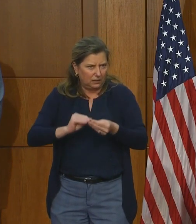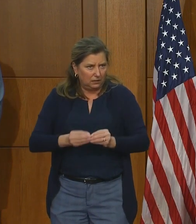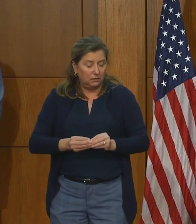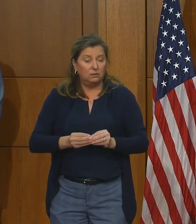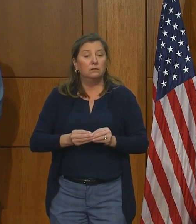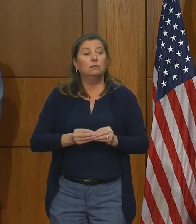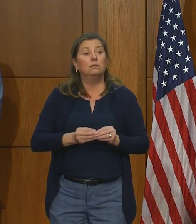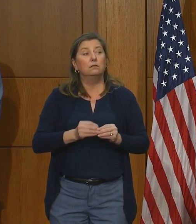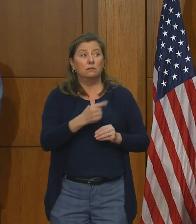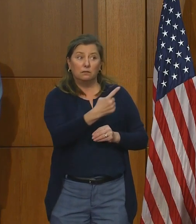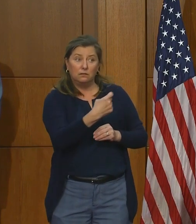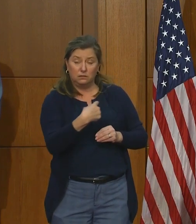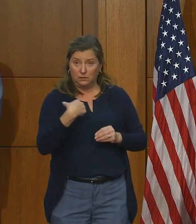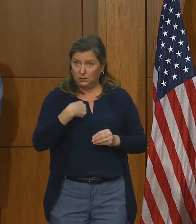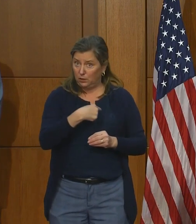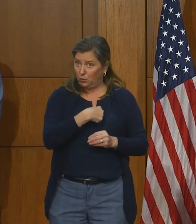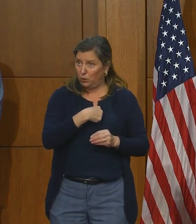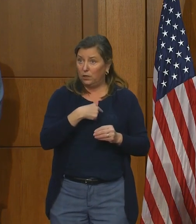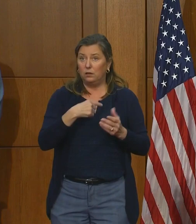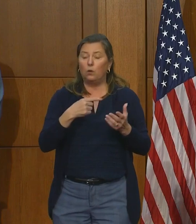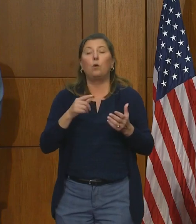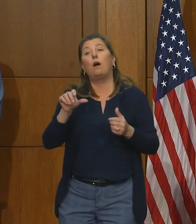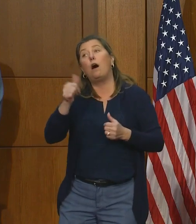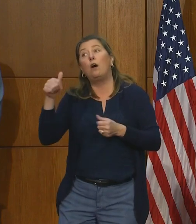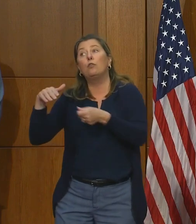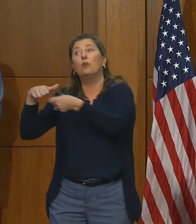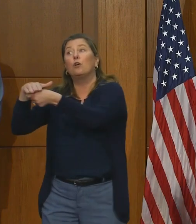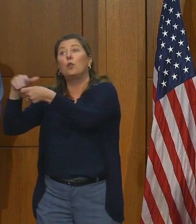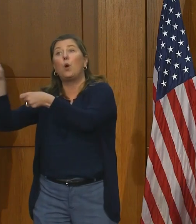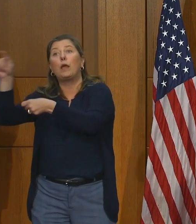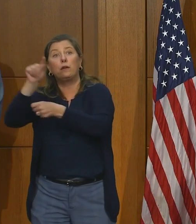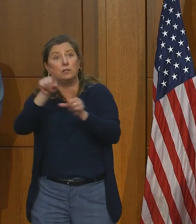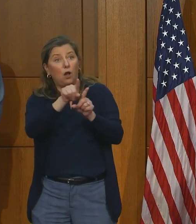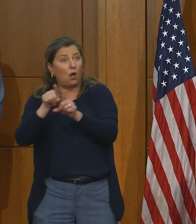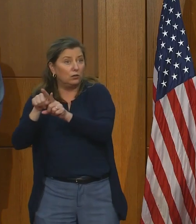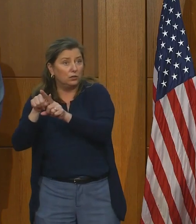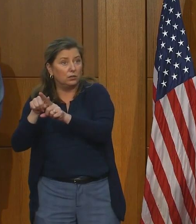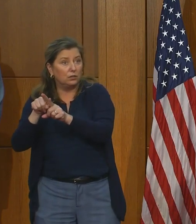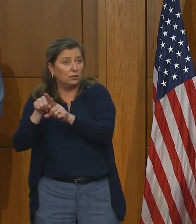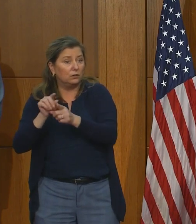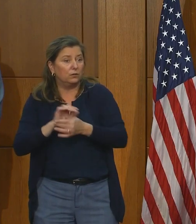CITY OF RE IT ASK FOR THAT DATA.